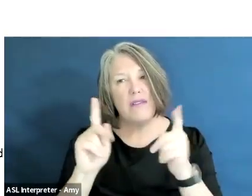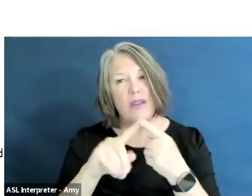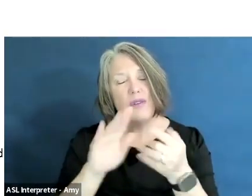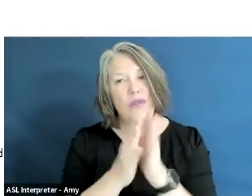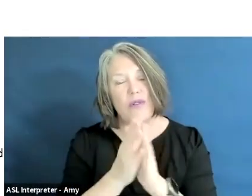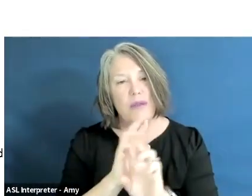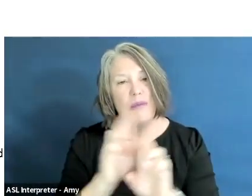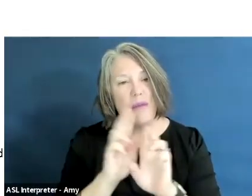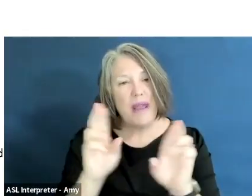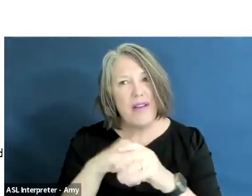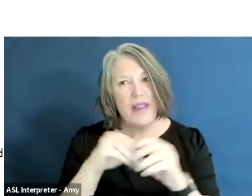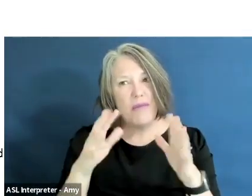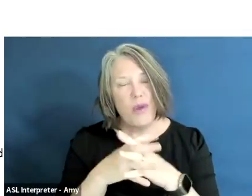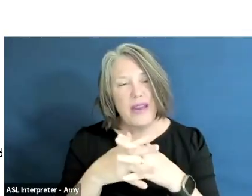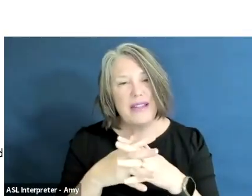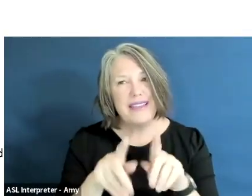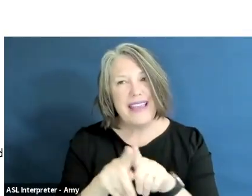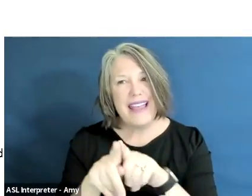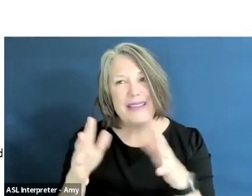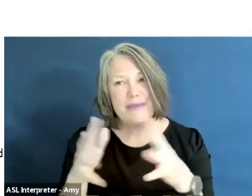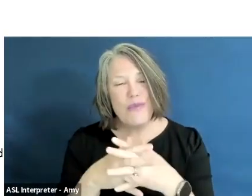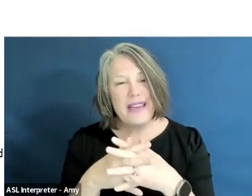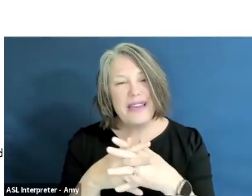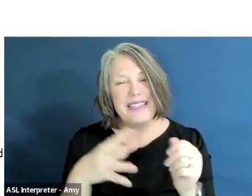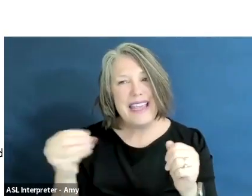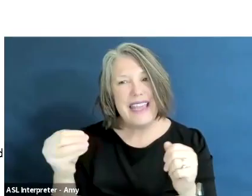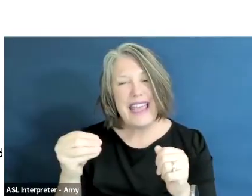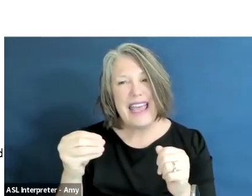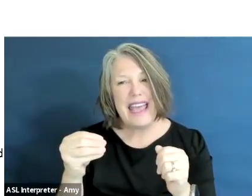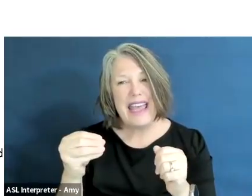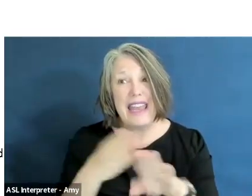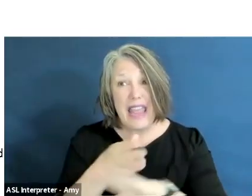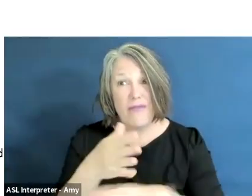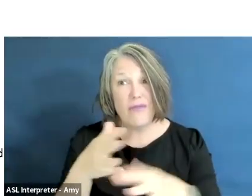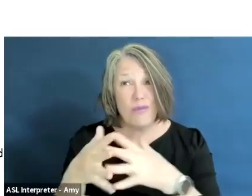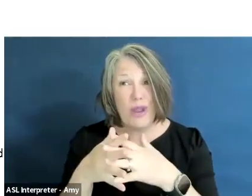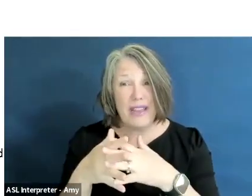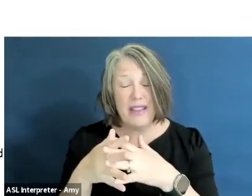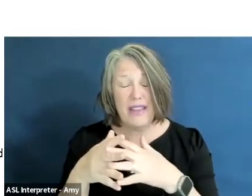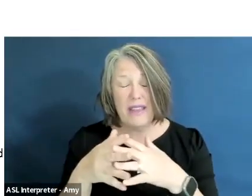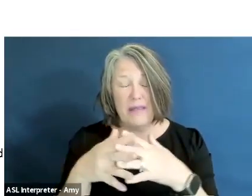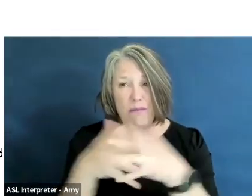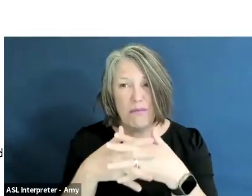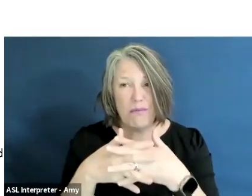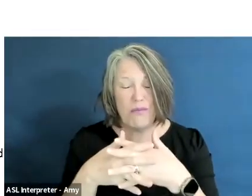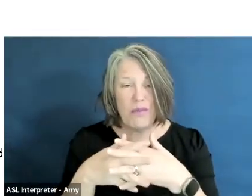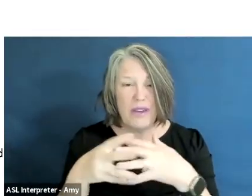a pregnancy as pregnancy and the postpartum period are sometimes times where this